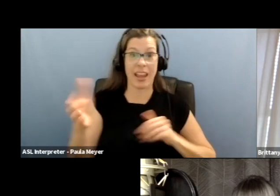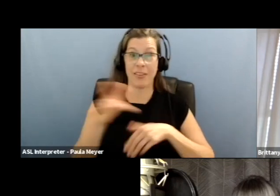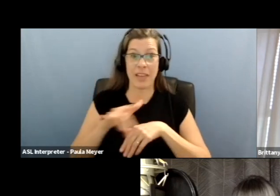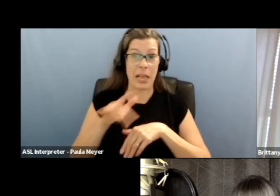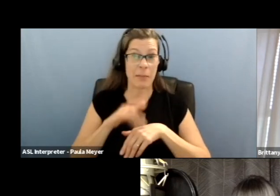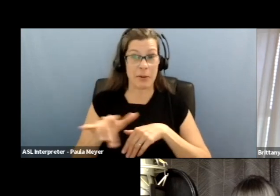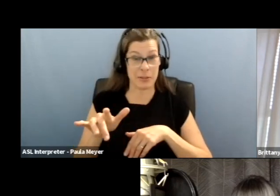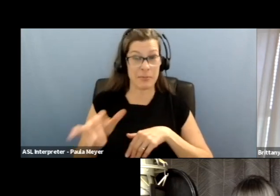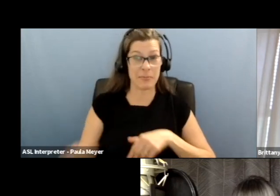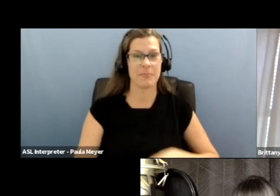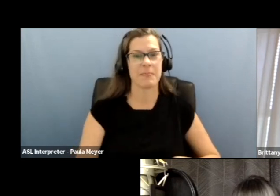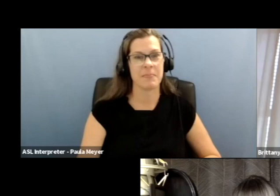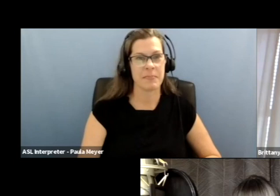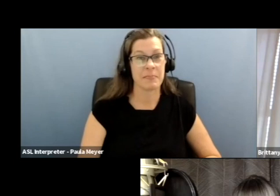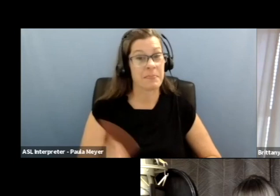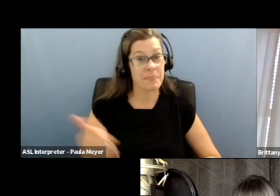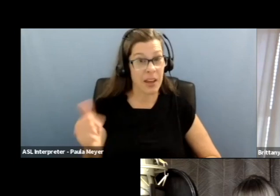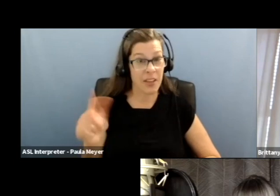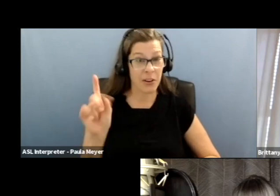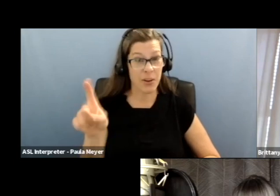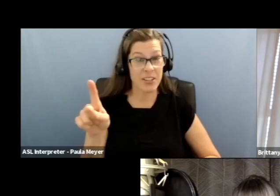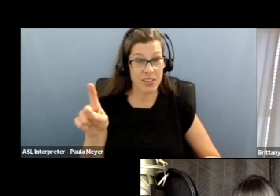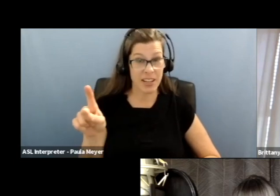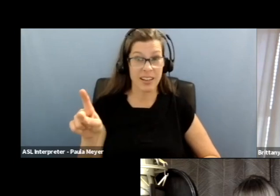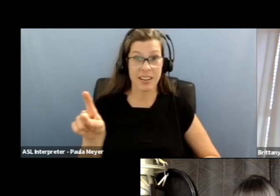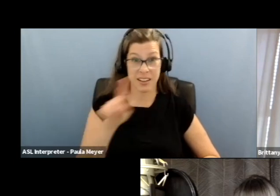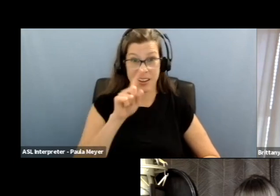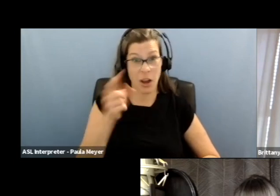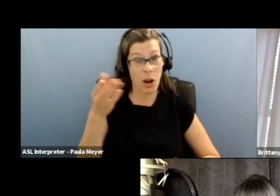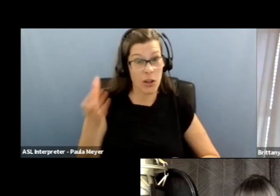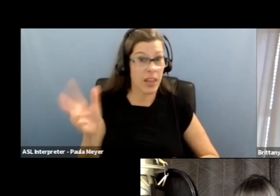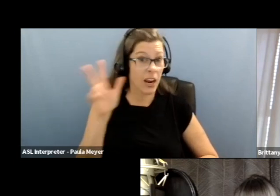[Andy] Another question, are there audio describers with distinct specialities,